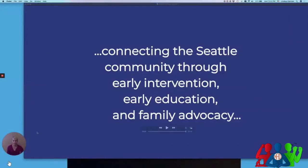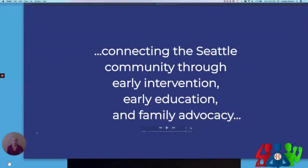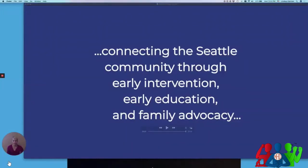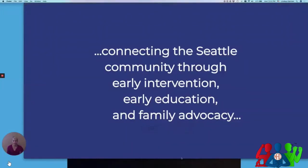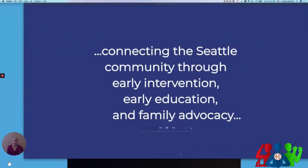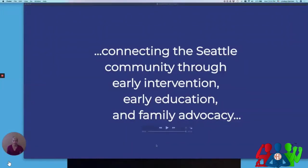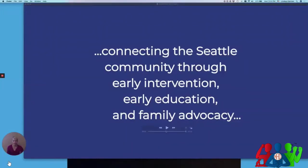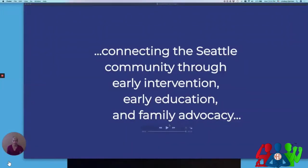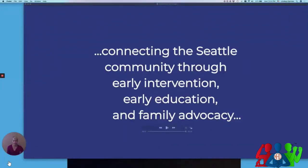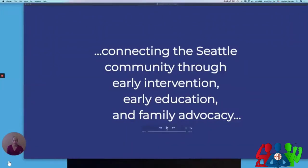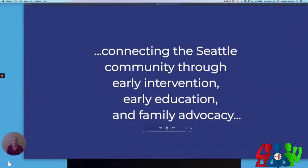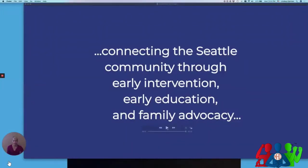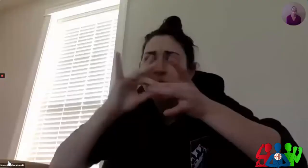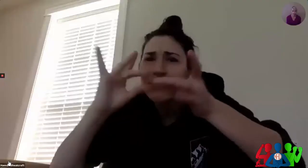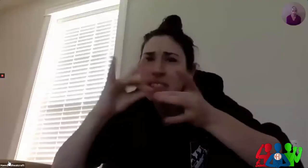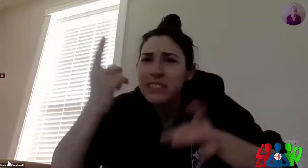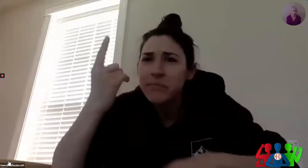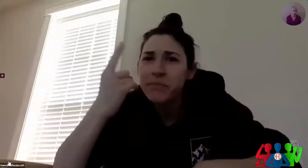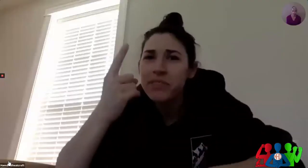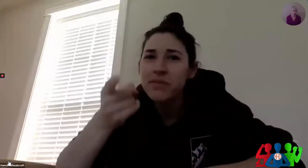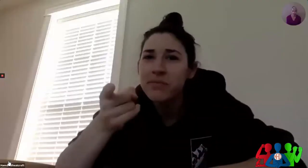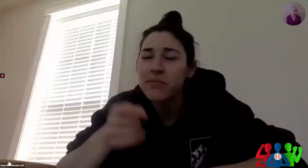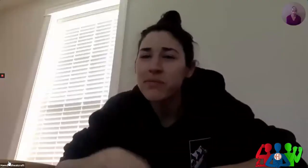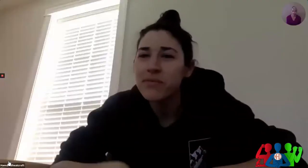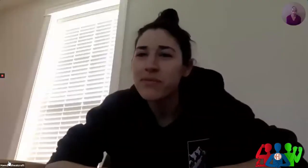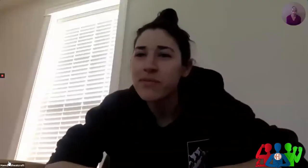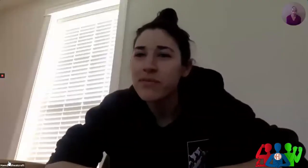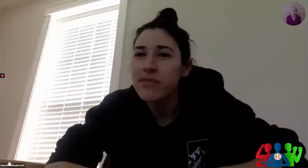Did you want to say something?